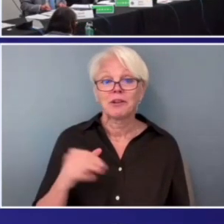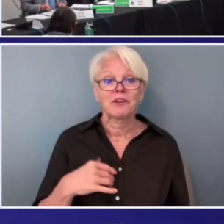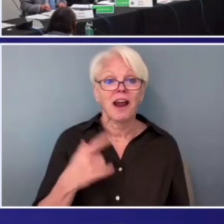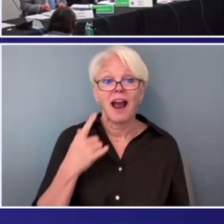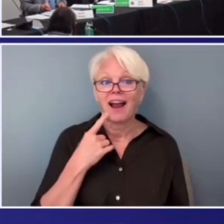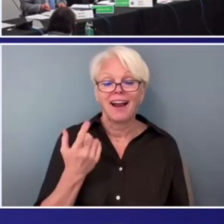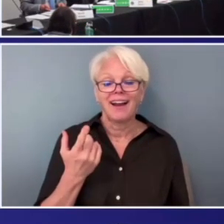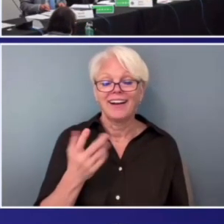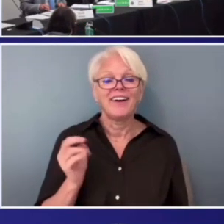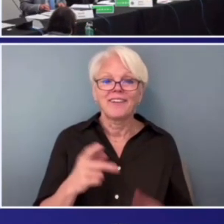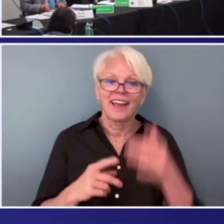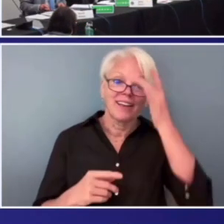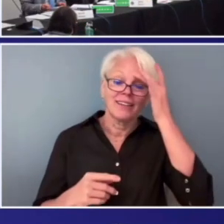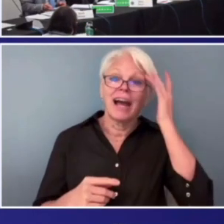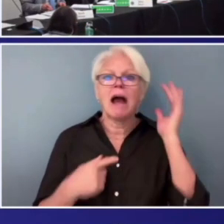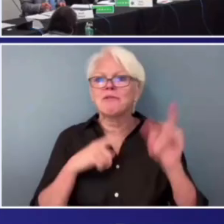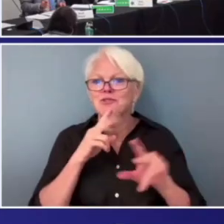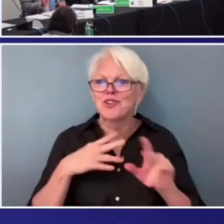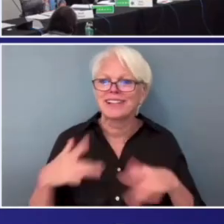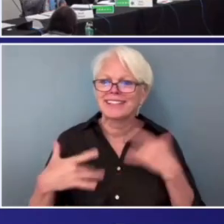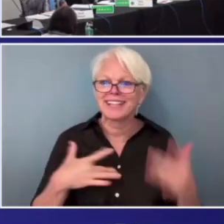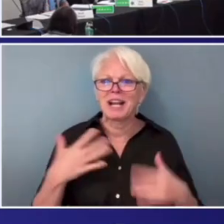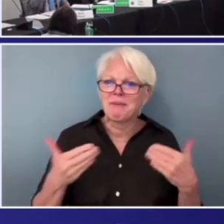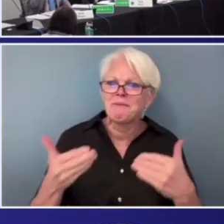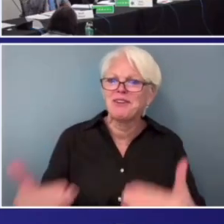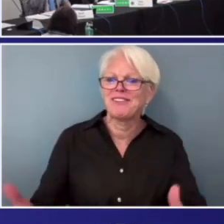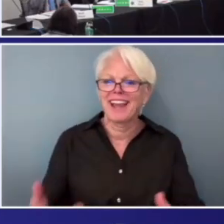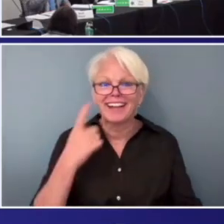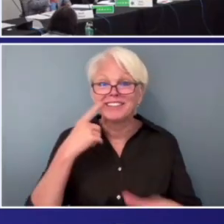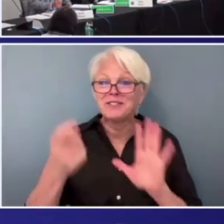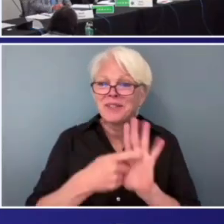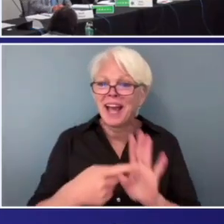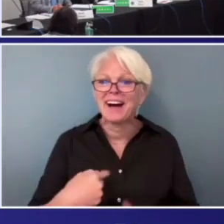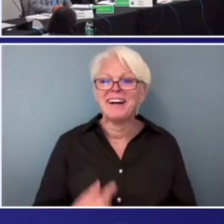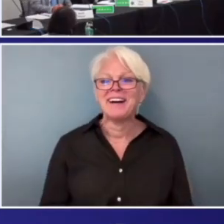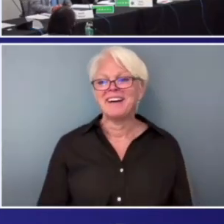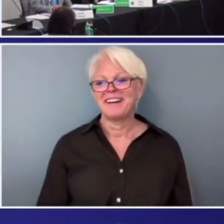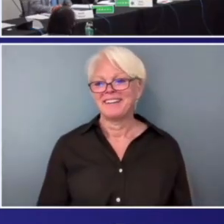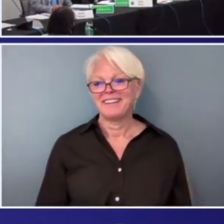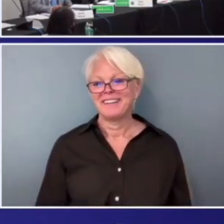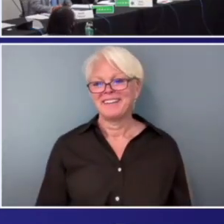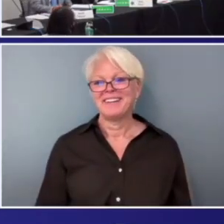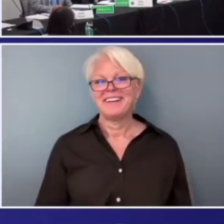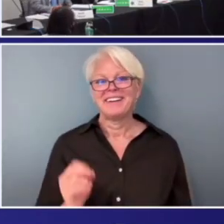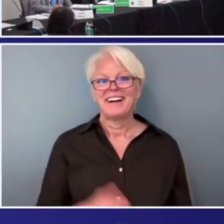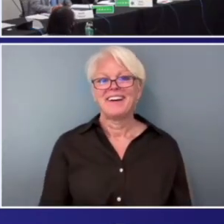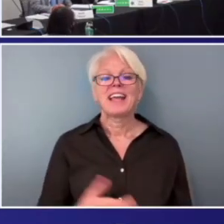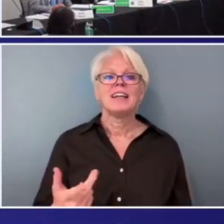Okay. I was really excited about moving on. Can you tell? I, I answered Alex's